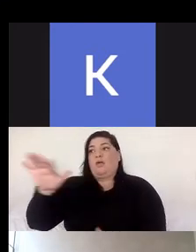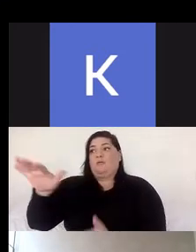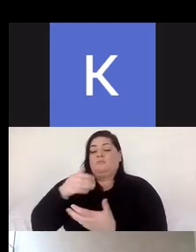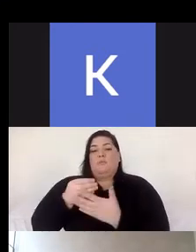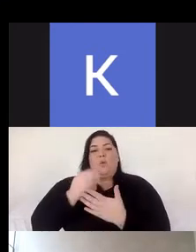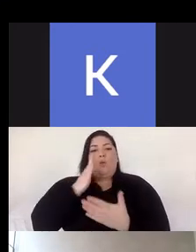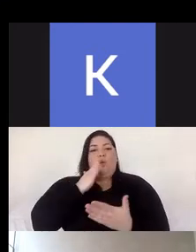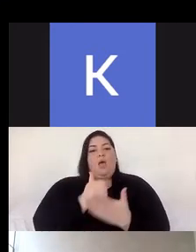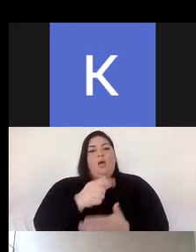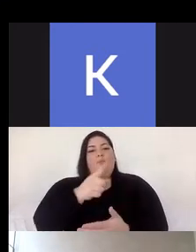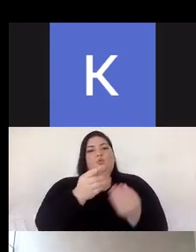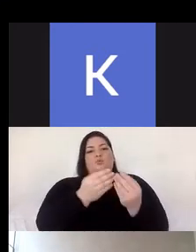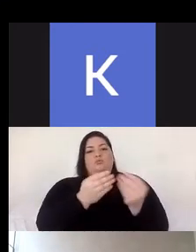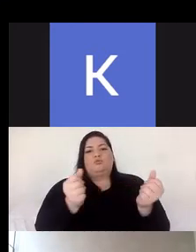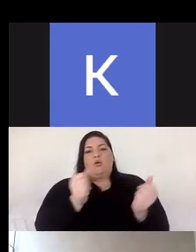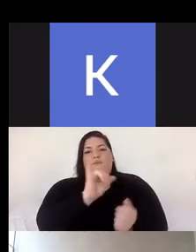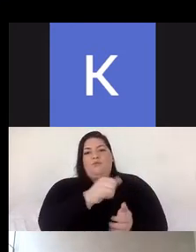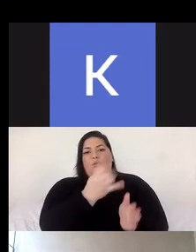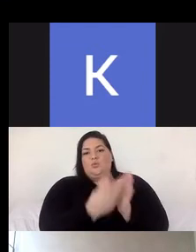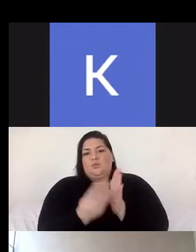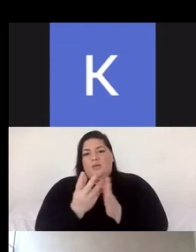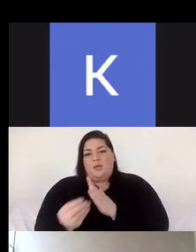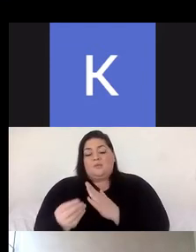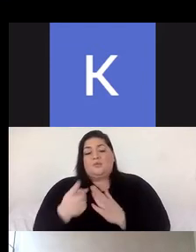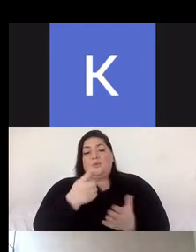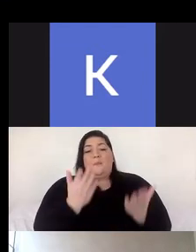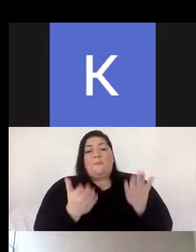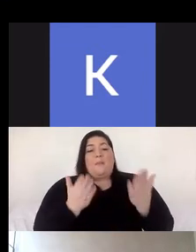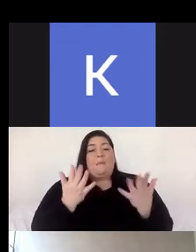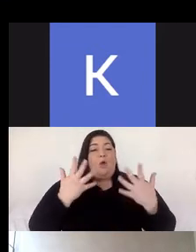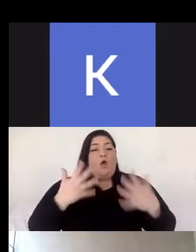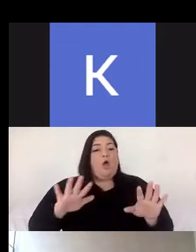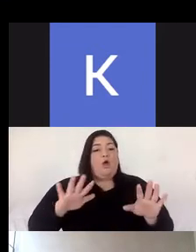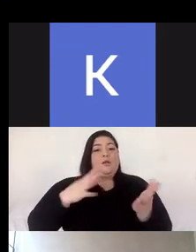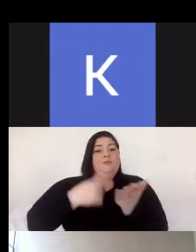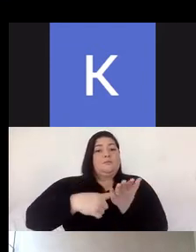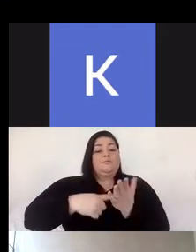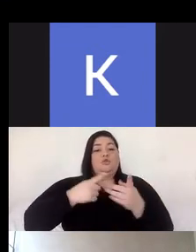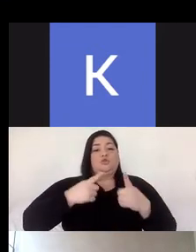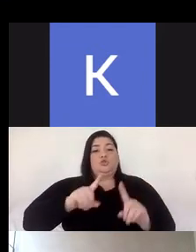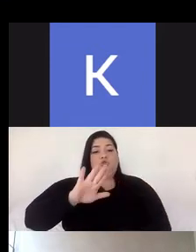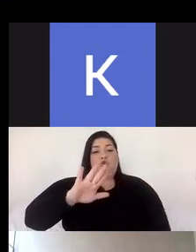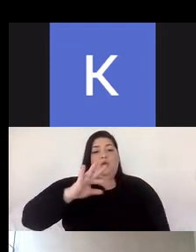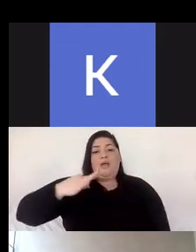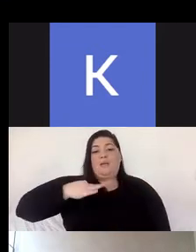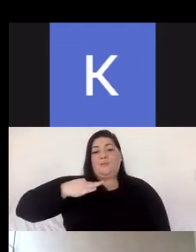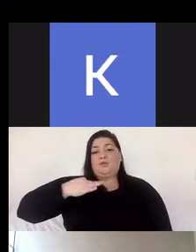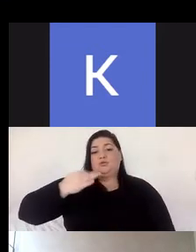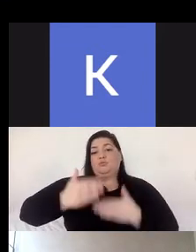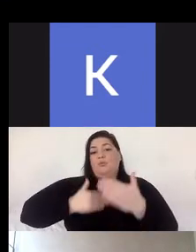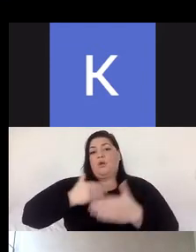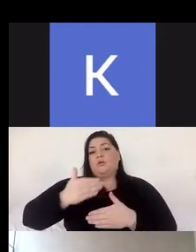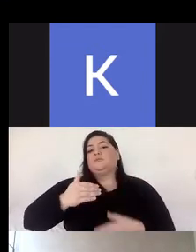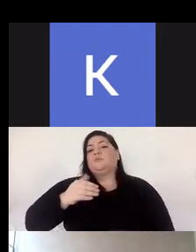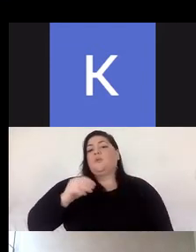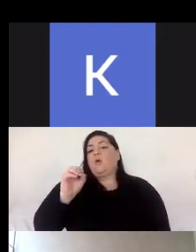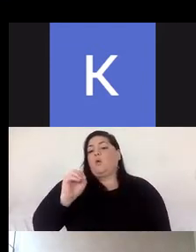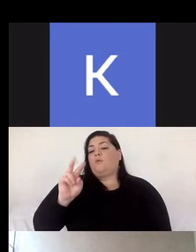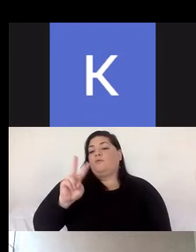You may have already talked about this in your application, but this is where OVW looks in order